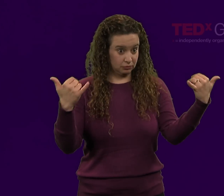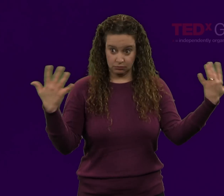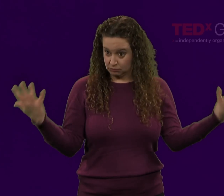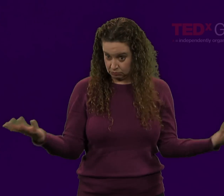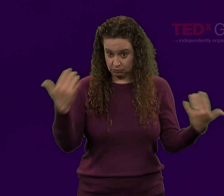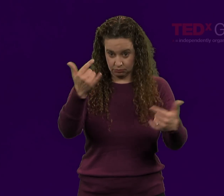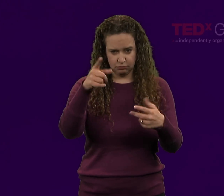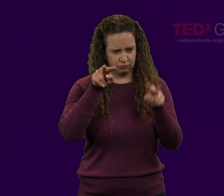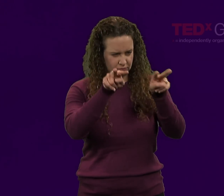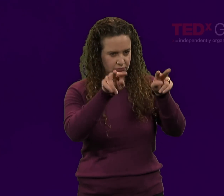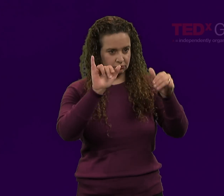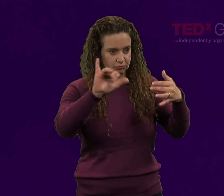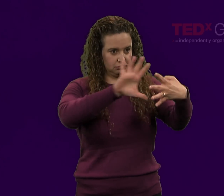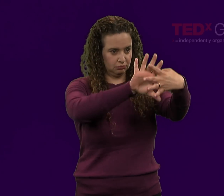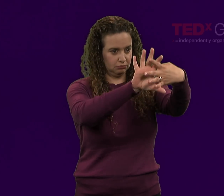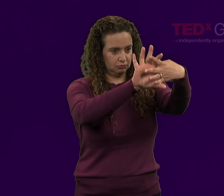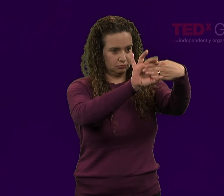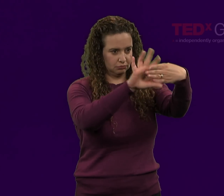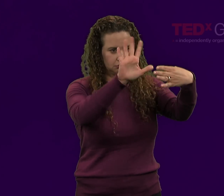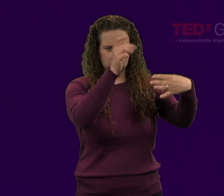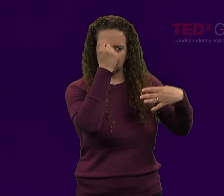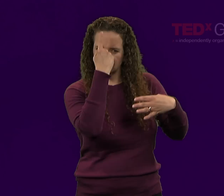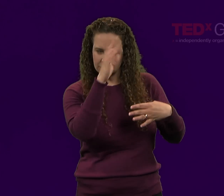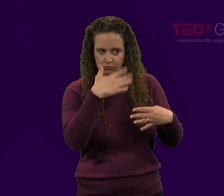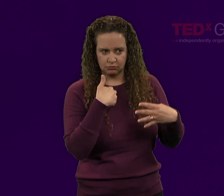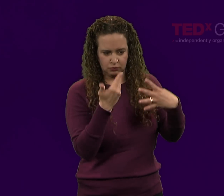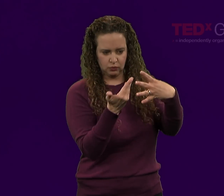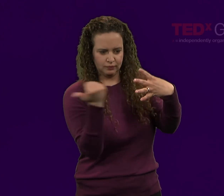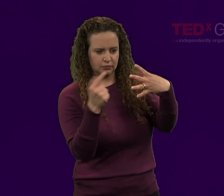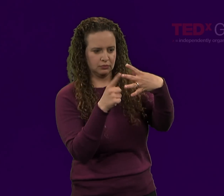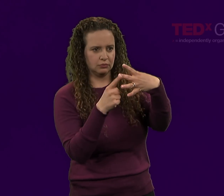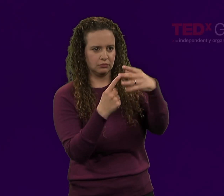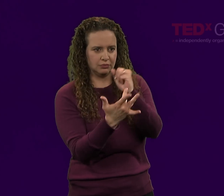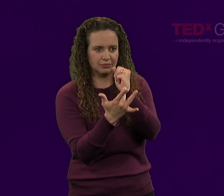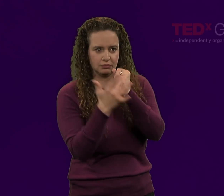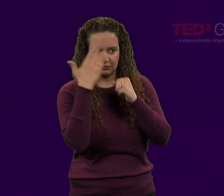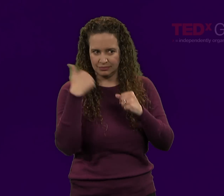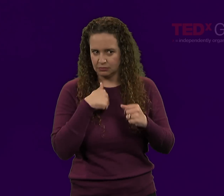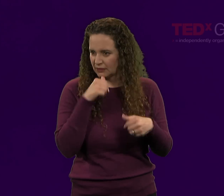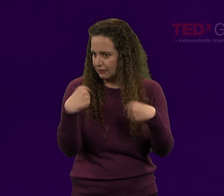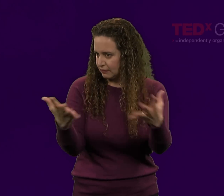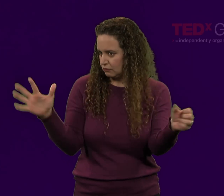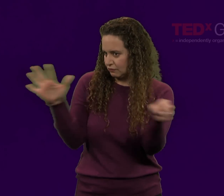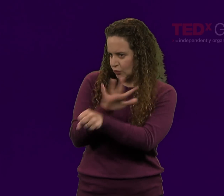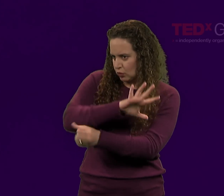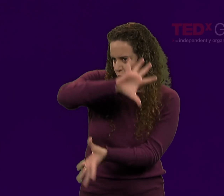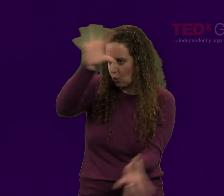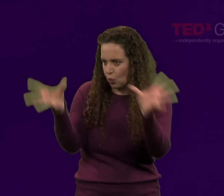So with all that I've shared today and each of these different arenas, and we're going to remove technology from them,